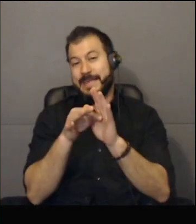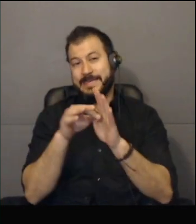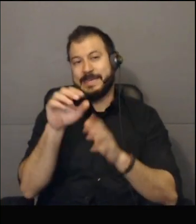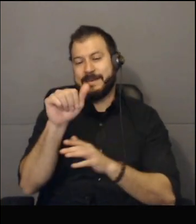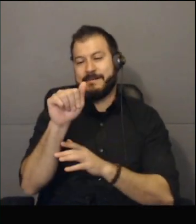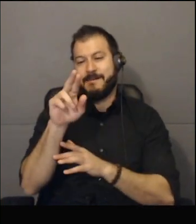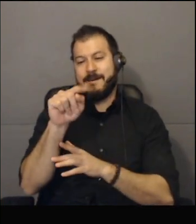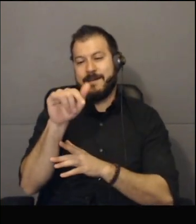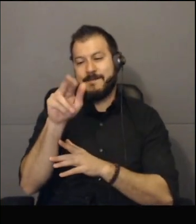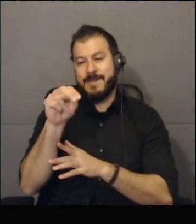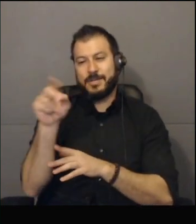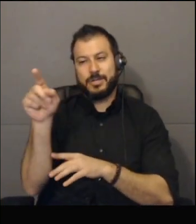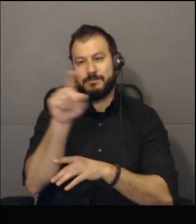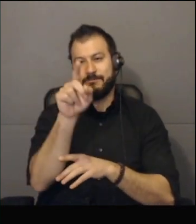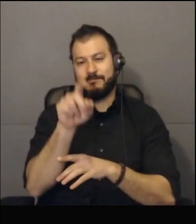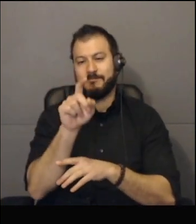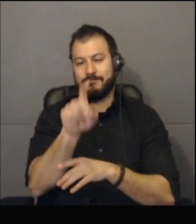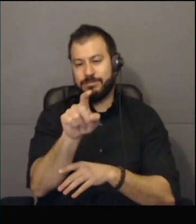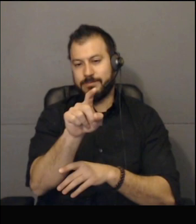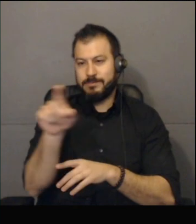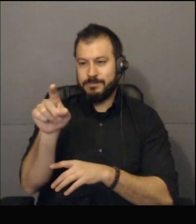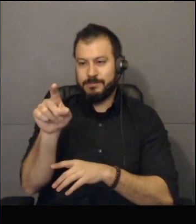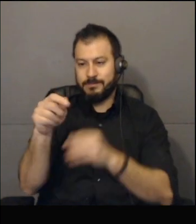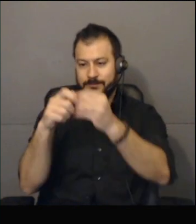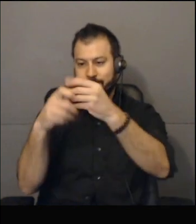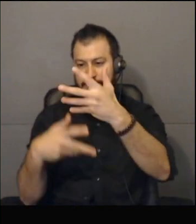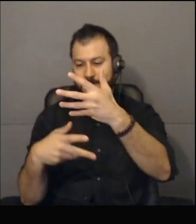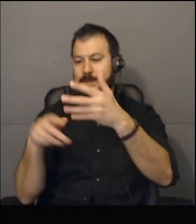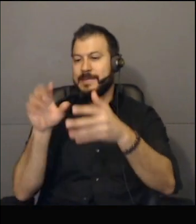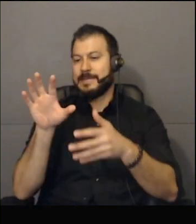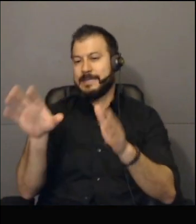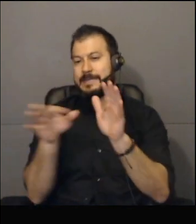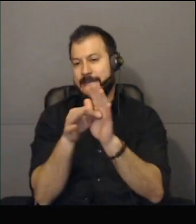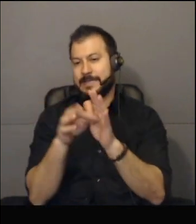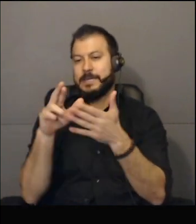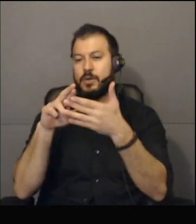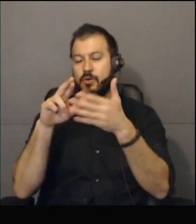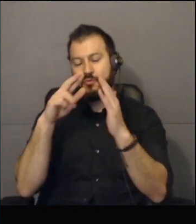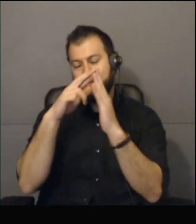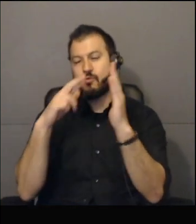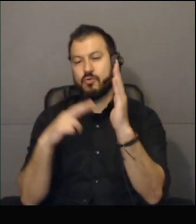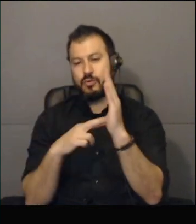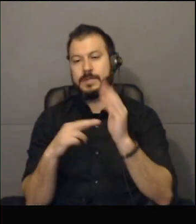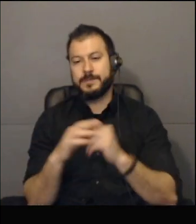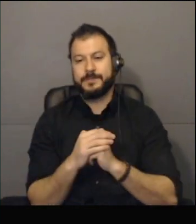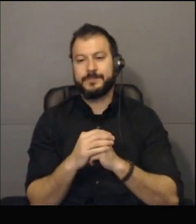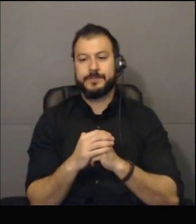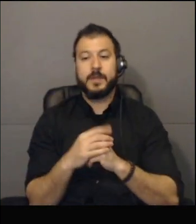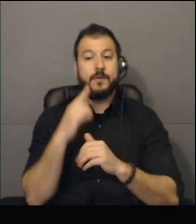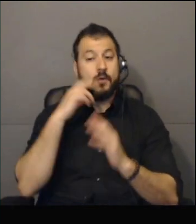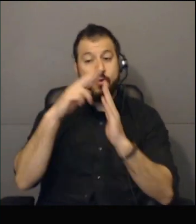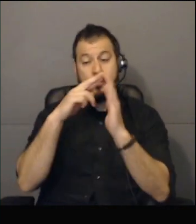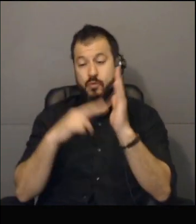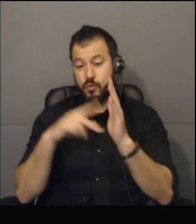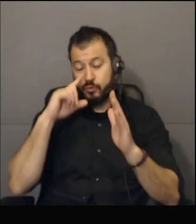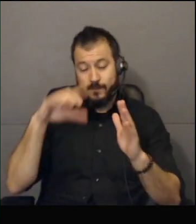then choosing rules from the menu option. For the rule to find your custom event made in